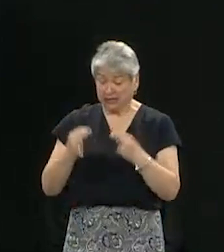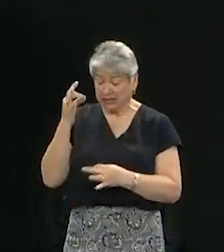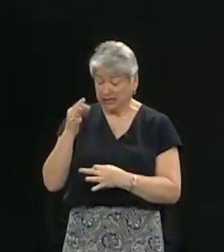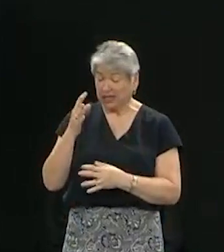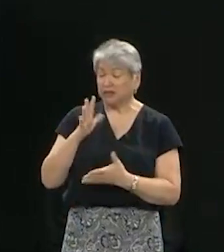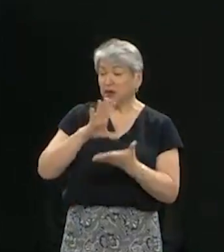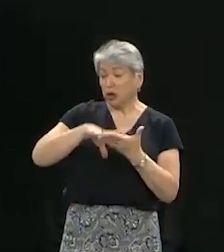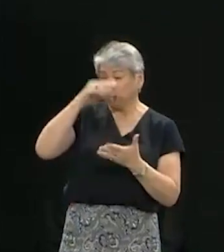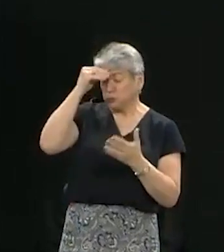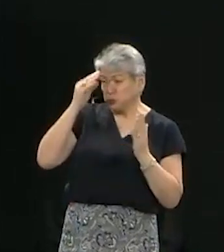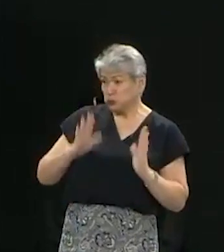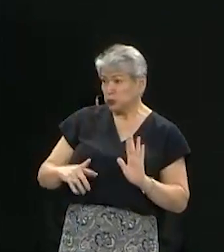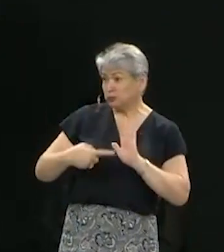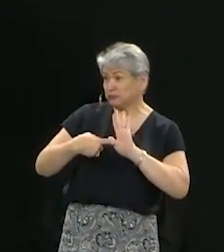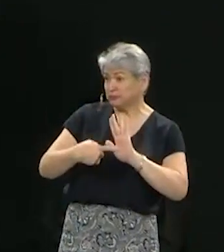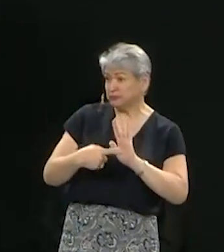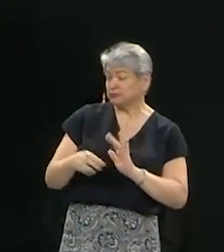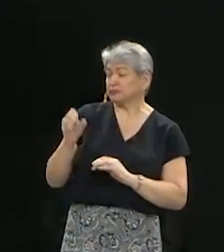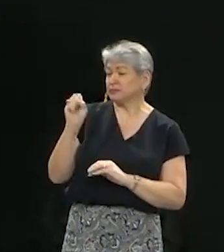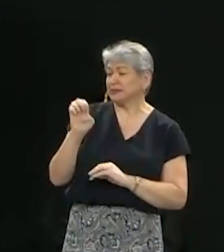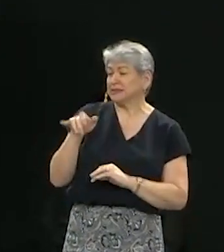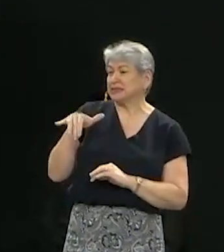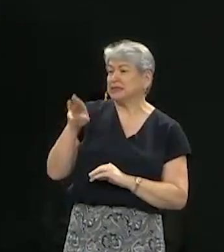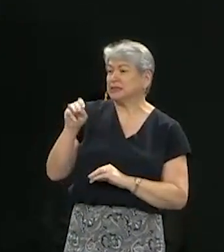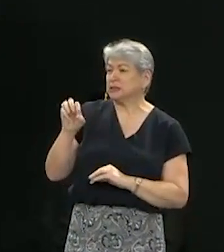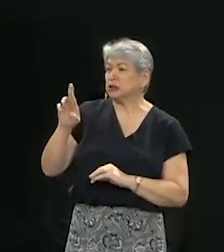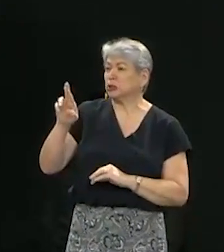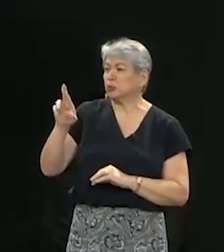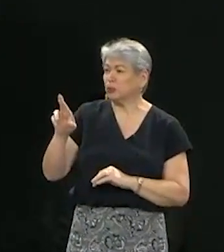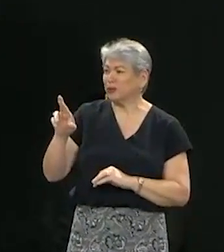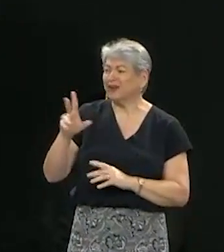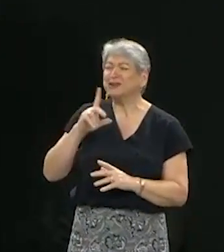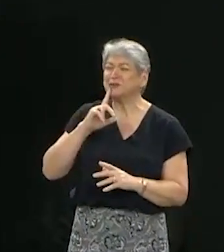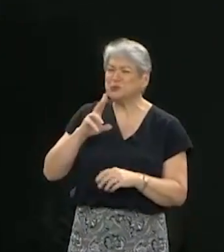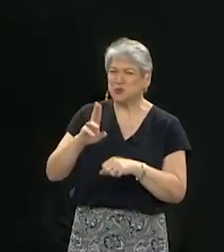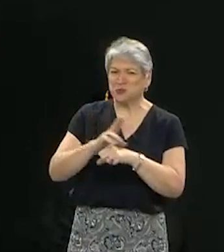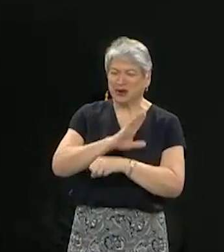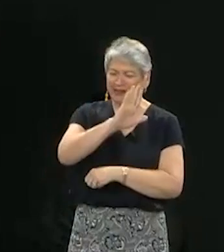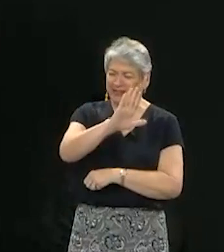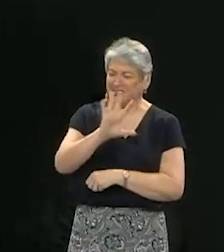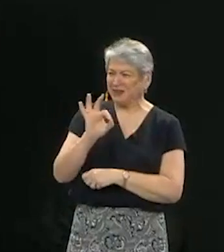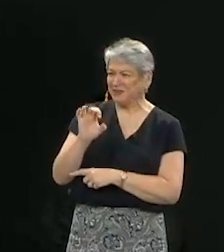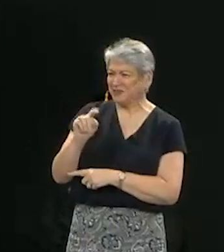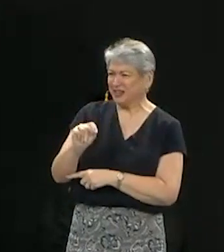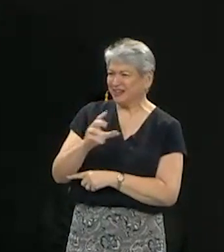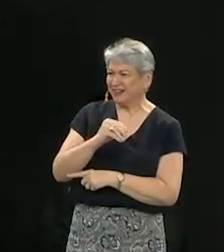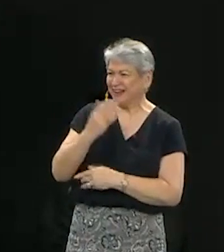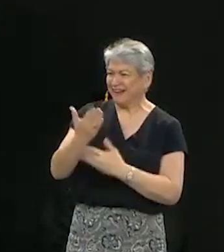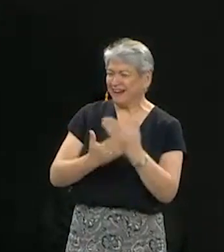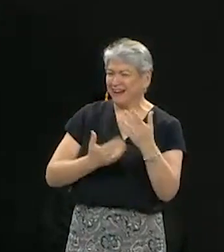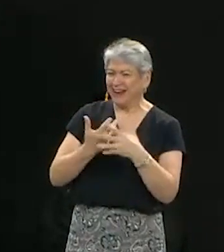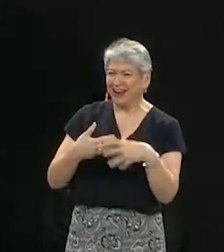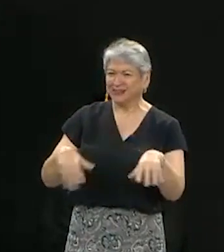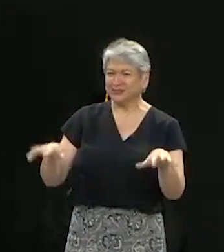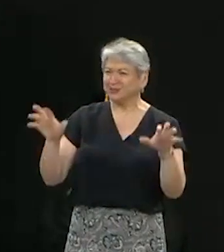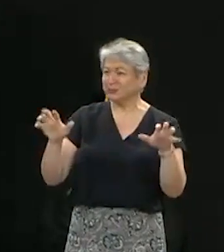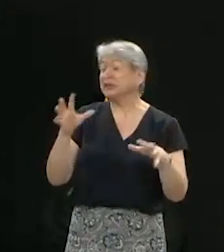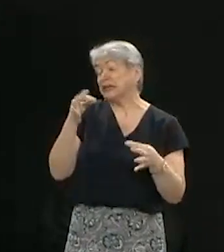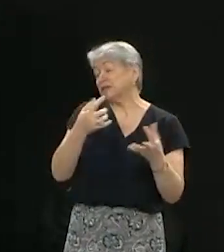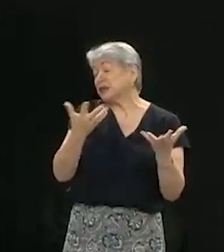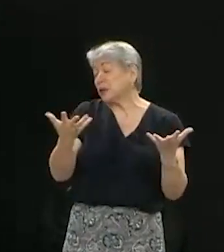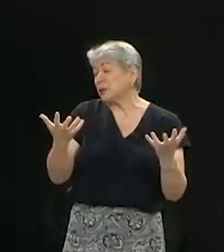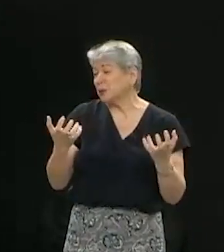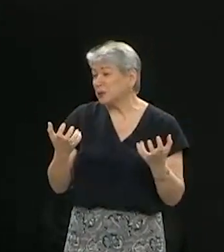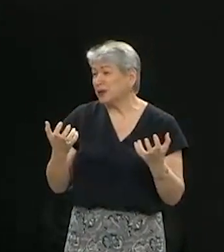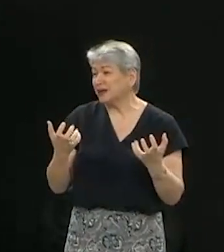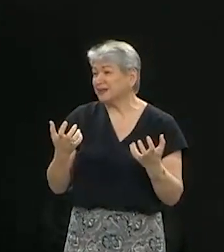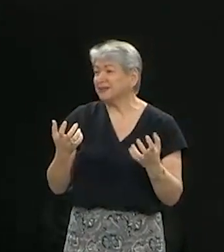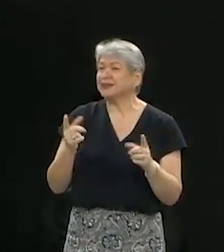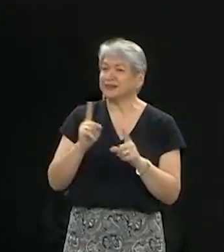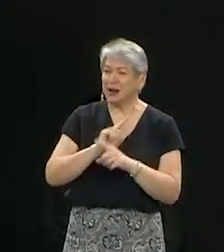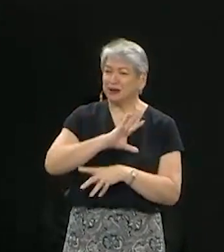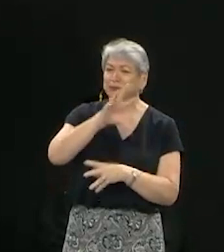our athletic mascot, to wear their feet or hands if they choose to do so as part of their Commencement.